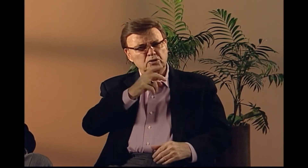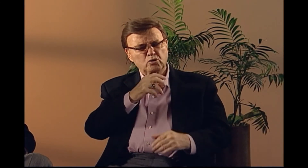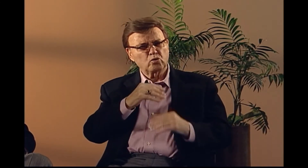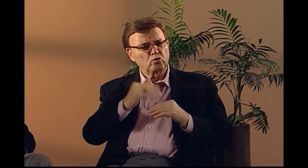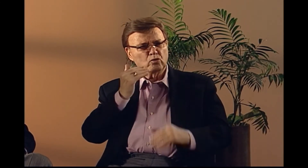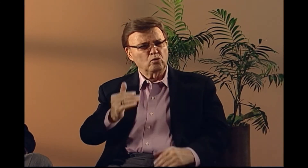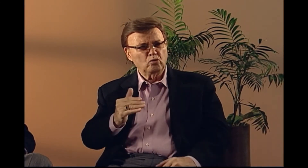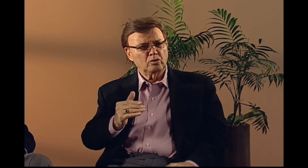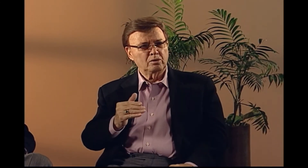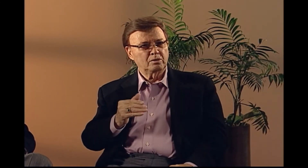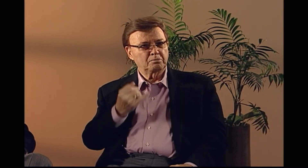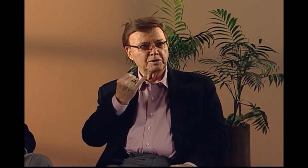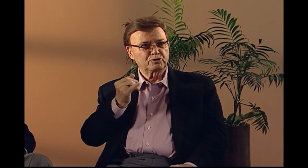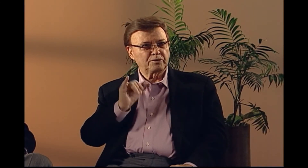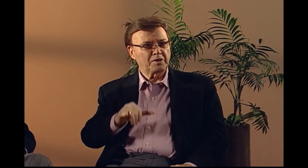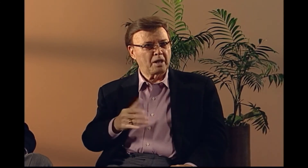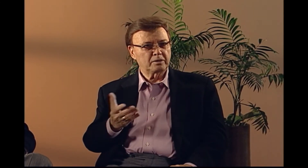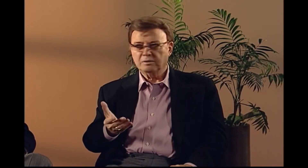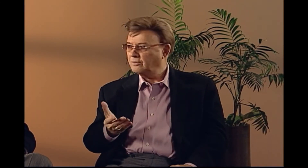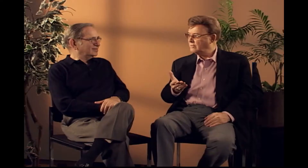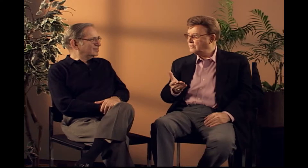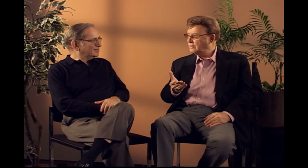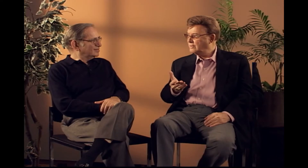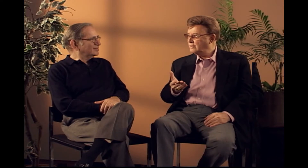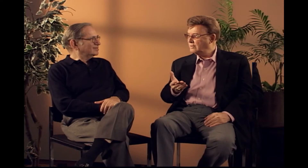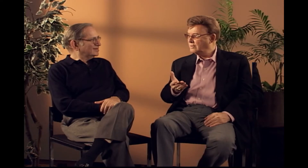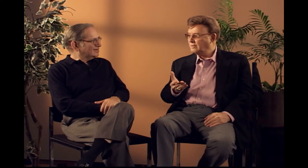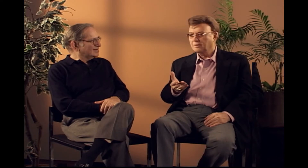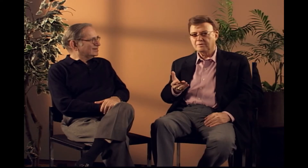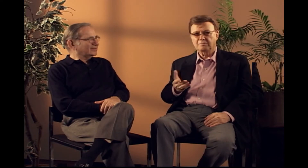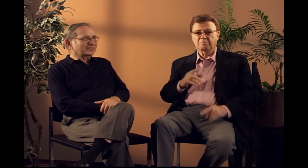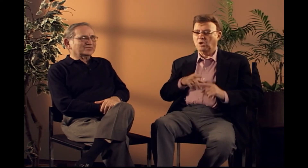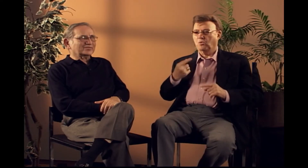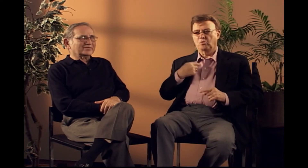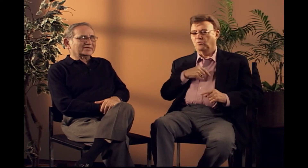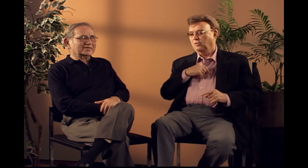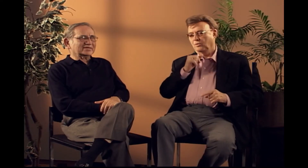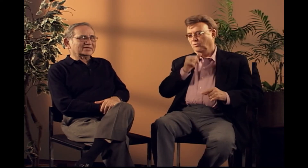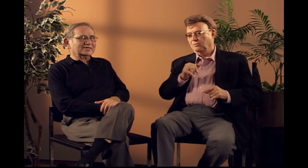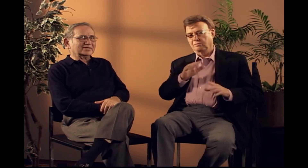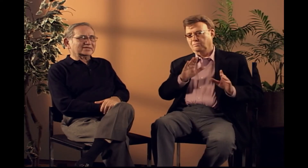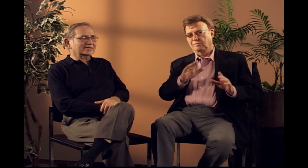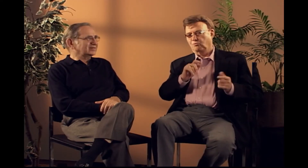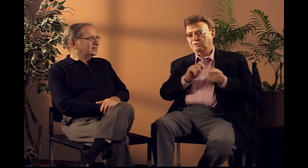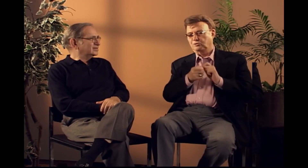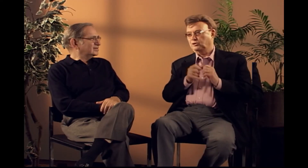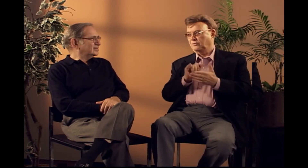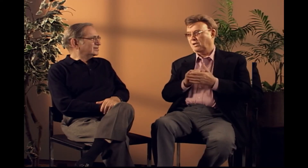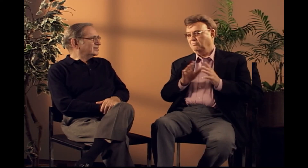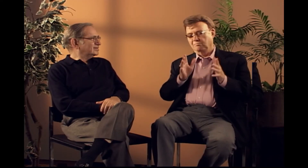But your experience was disappointing and too harsh, too strict.